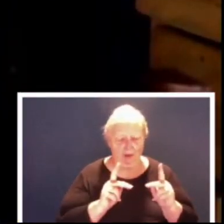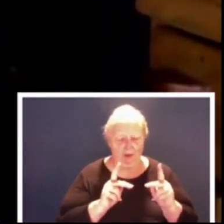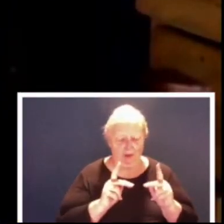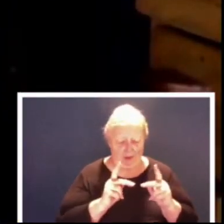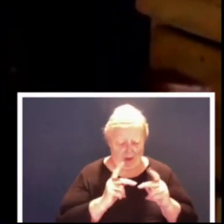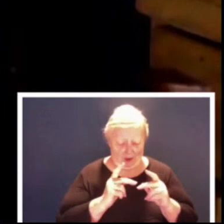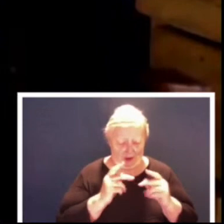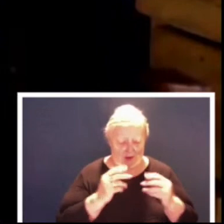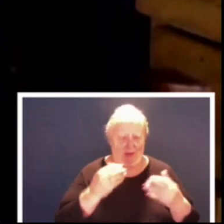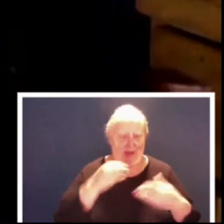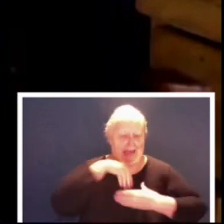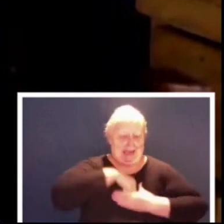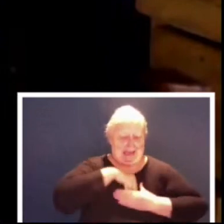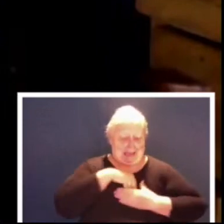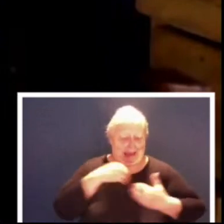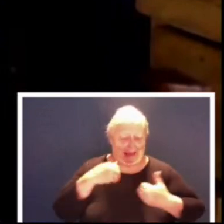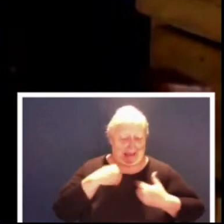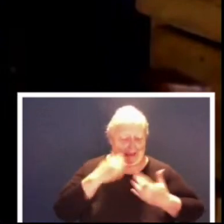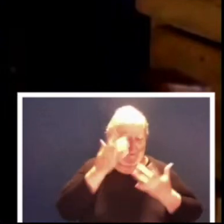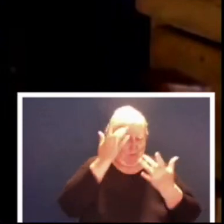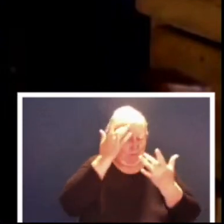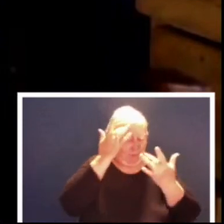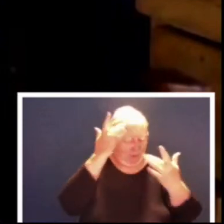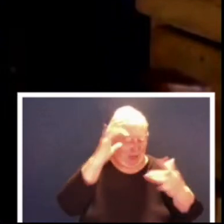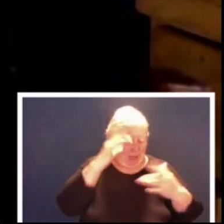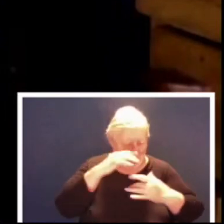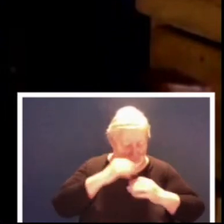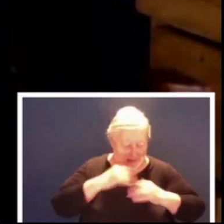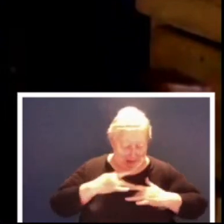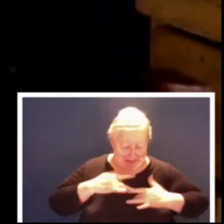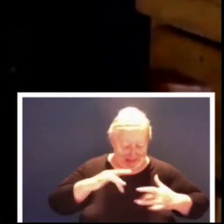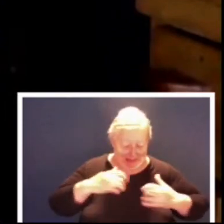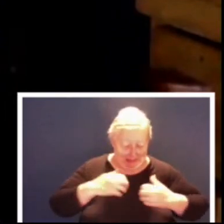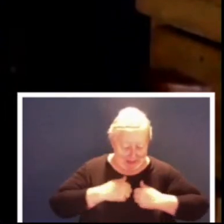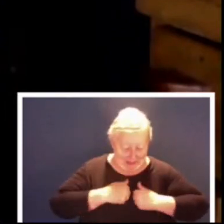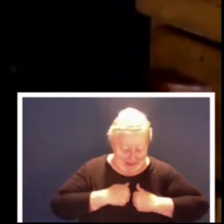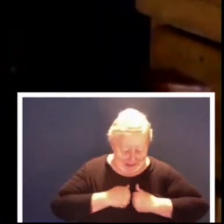and be willing and courageous to face their own fears,